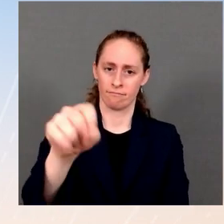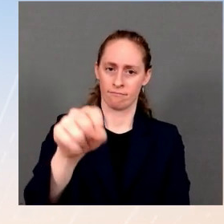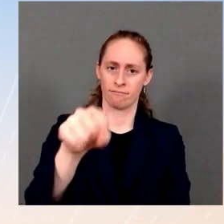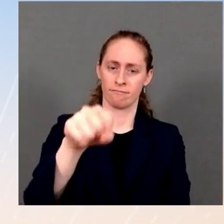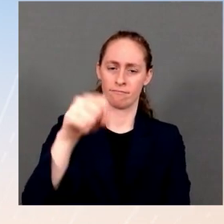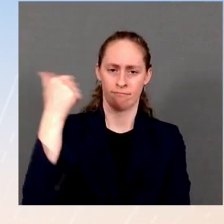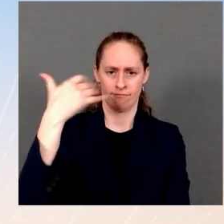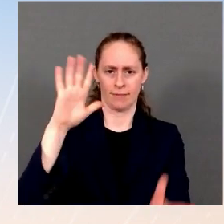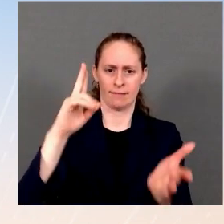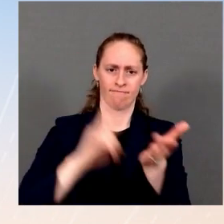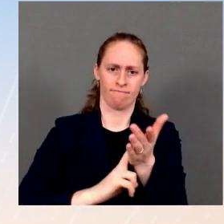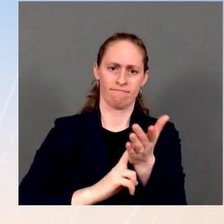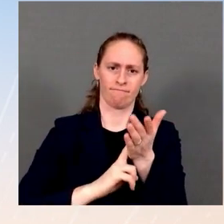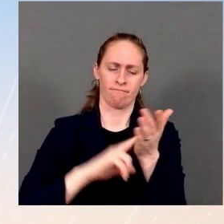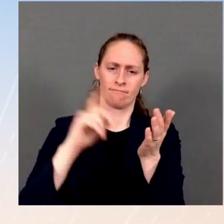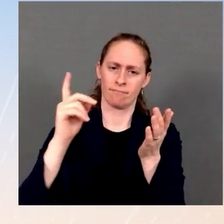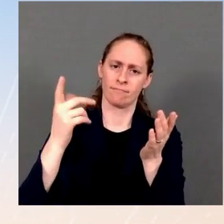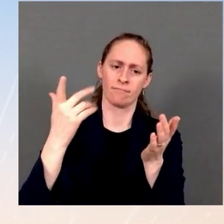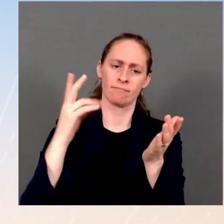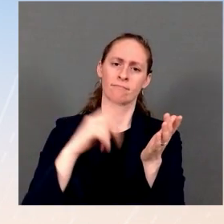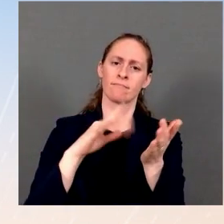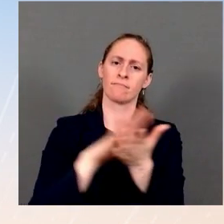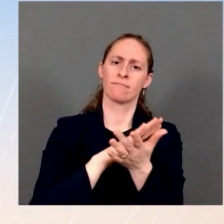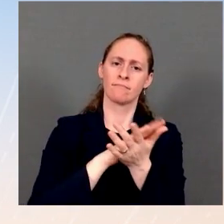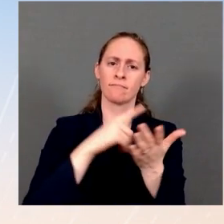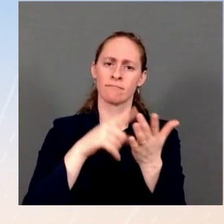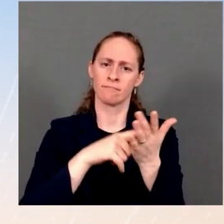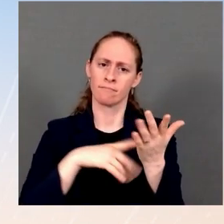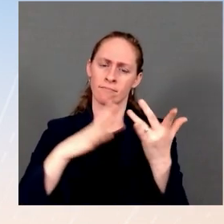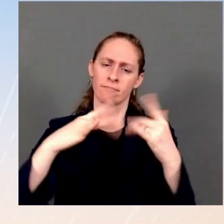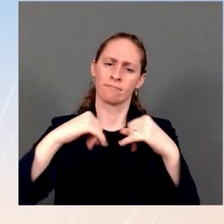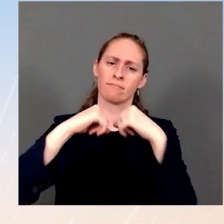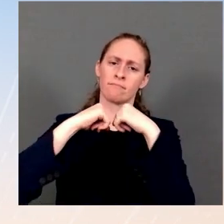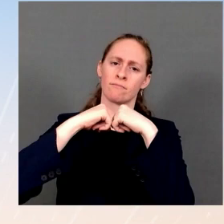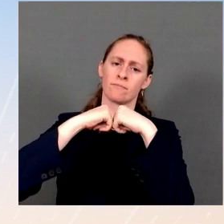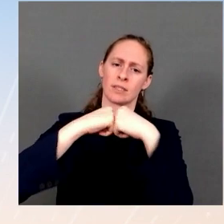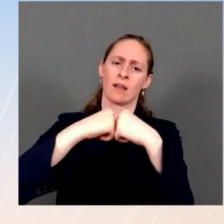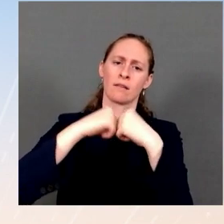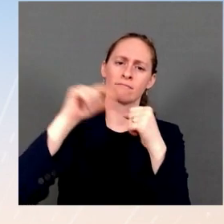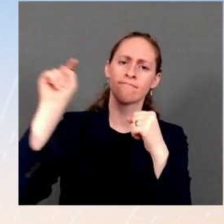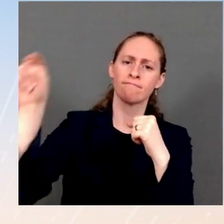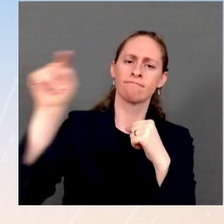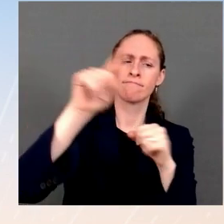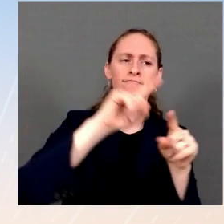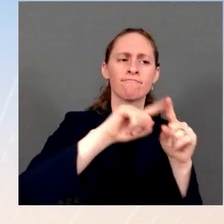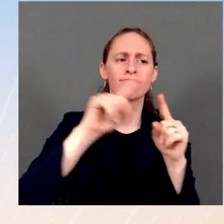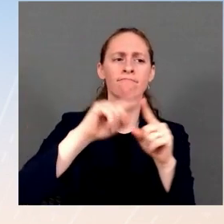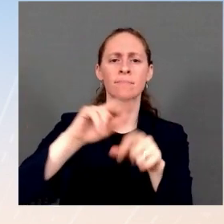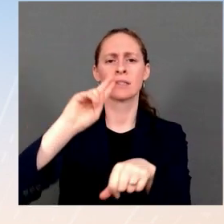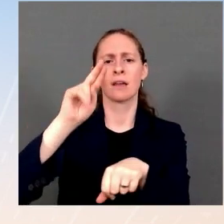and Grand Staircase-Escalante. He halted leasing in the Arctic Refuge and in Chaco Canyon --